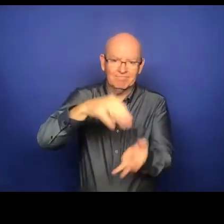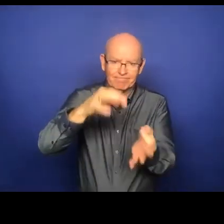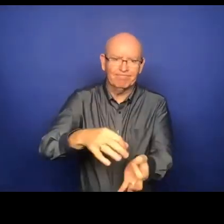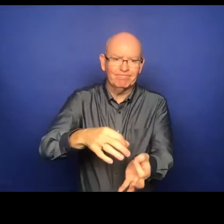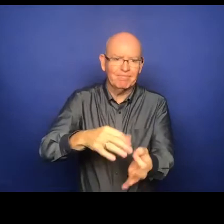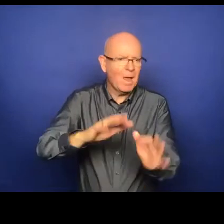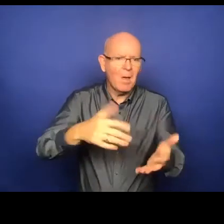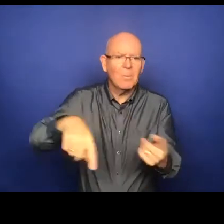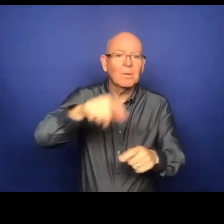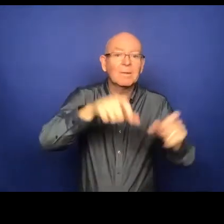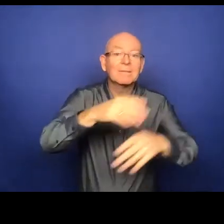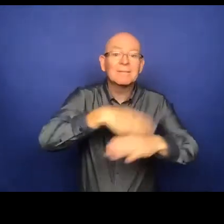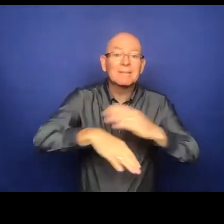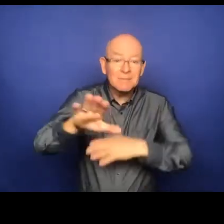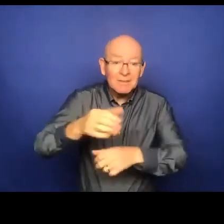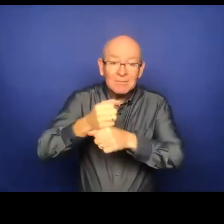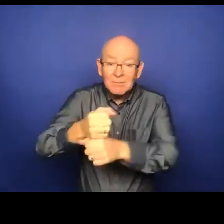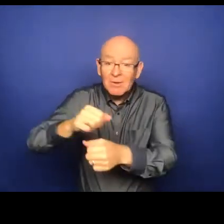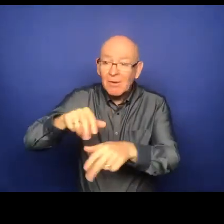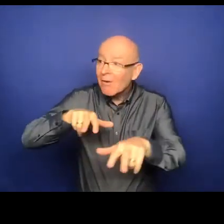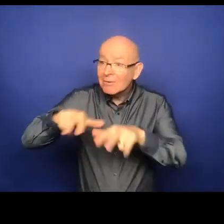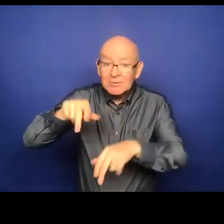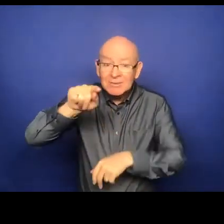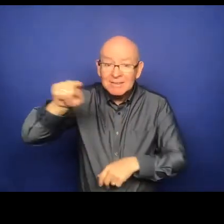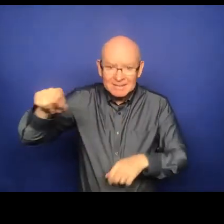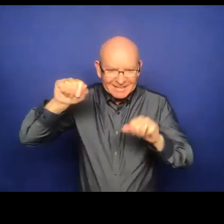developing a lot of good examples in community-driven